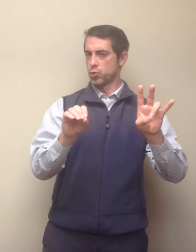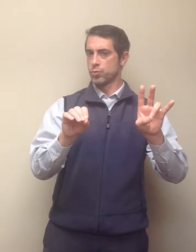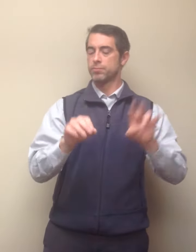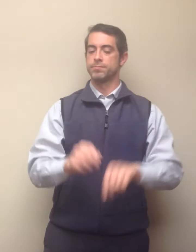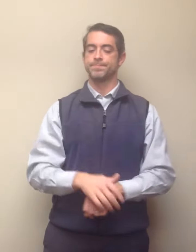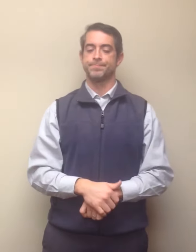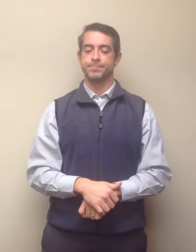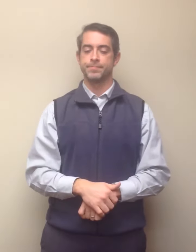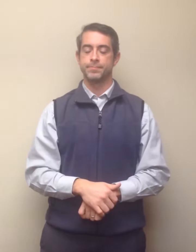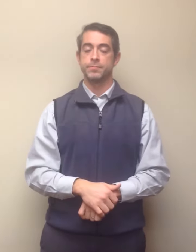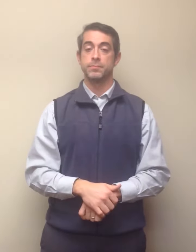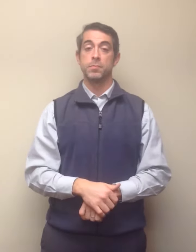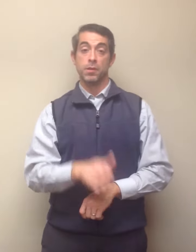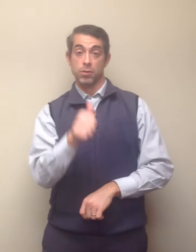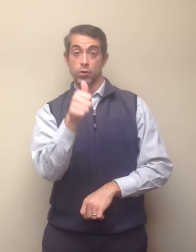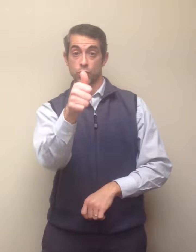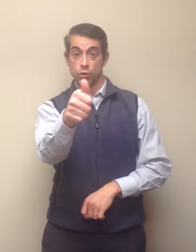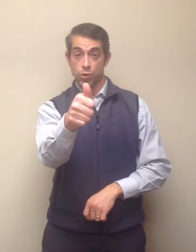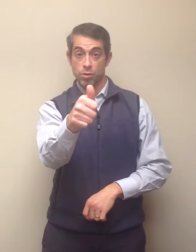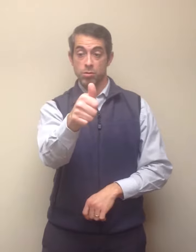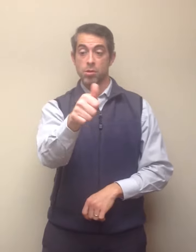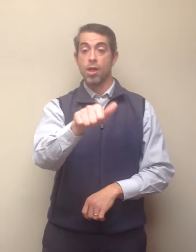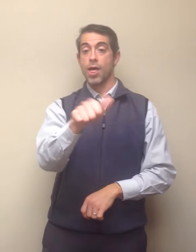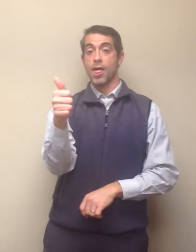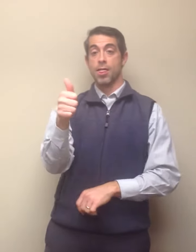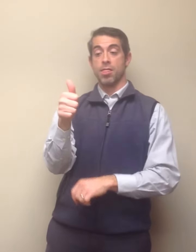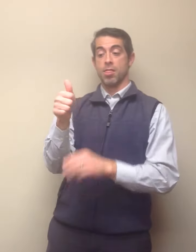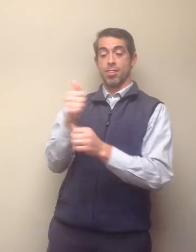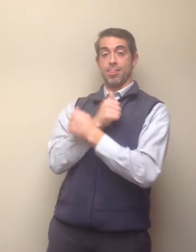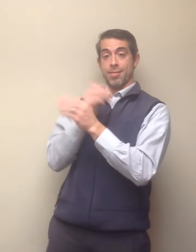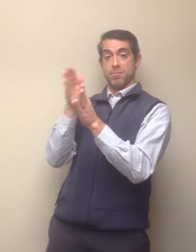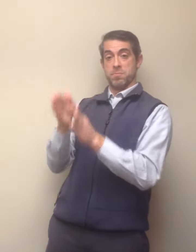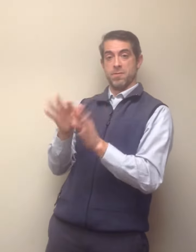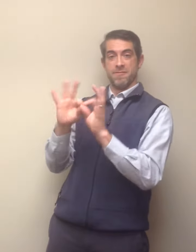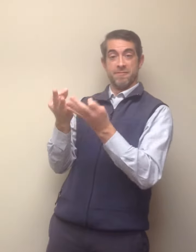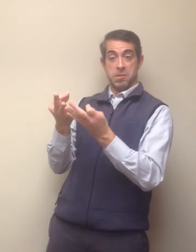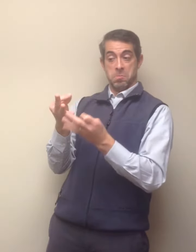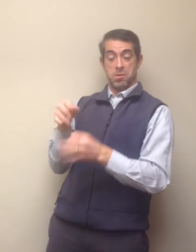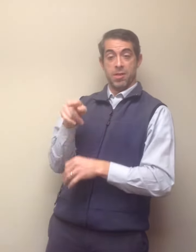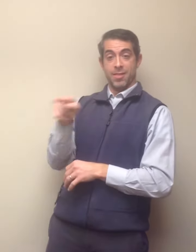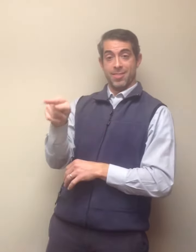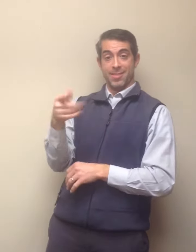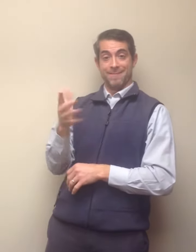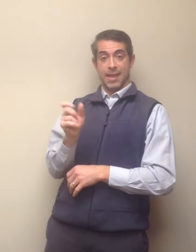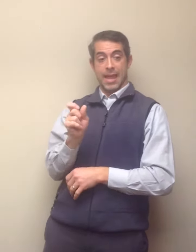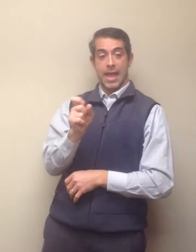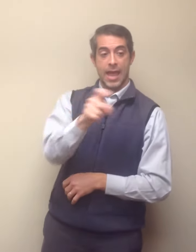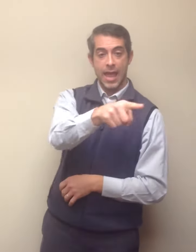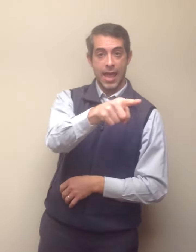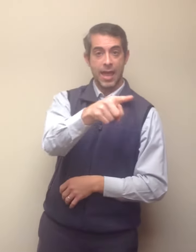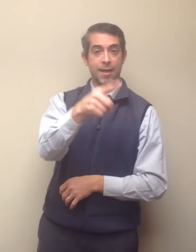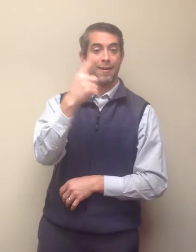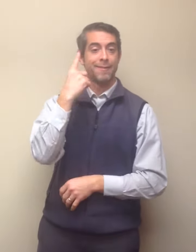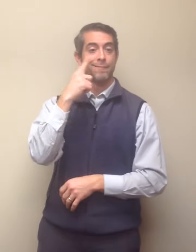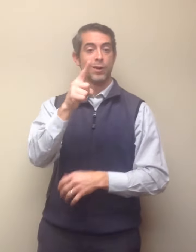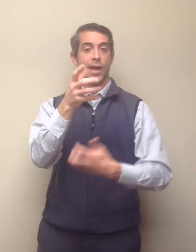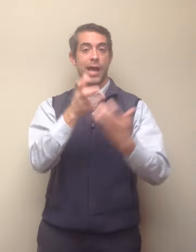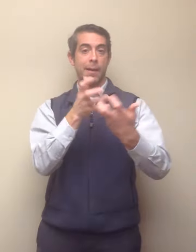7. Did you or a loved one make a reasonable accommodation request, such as an interpreter?